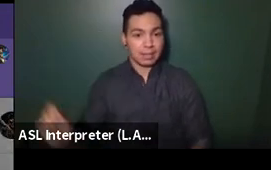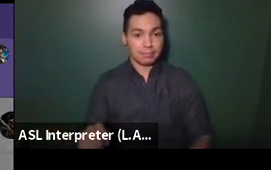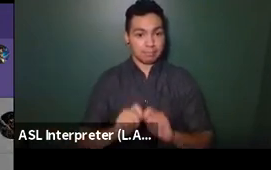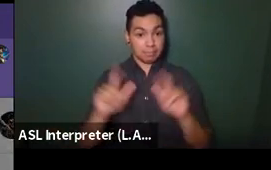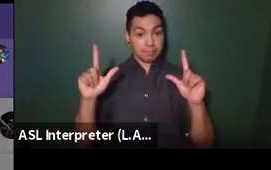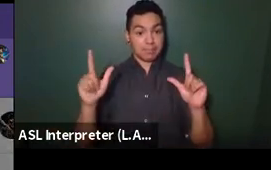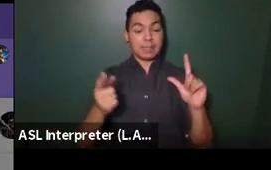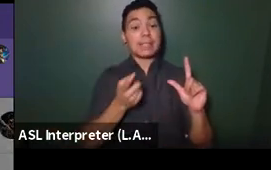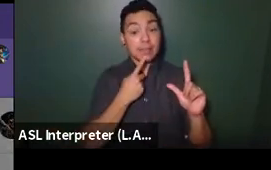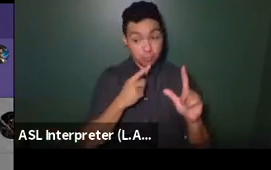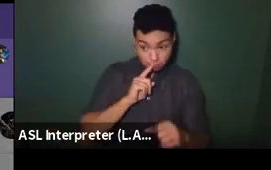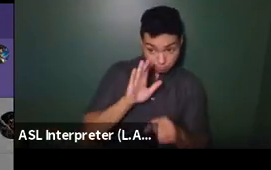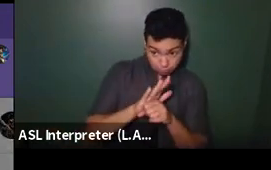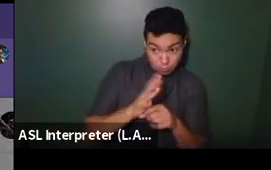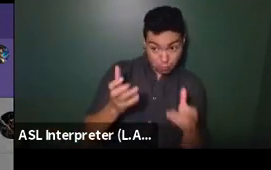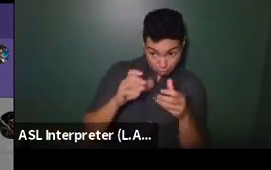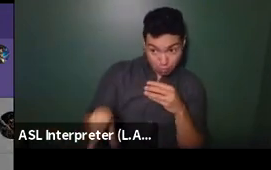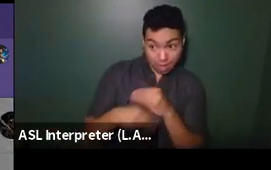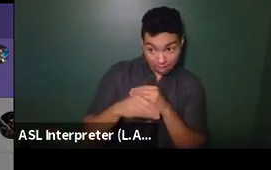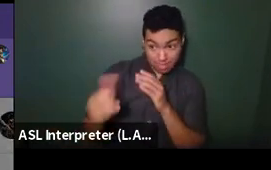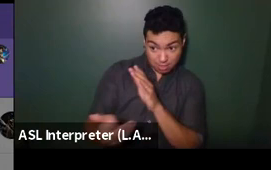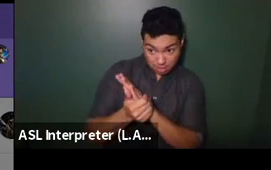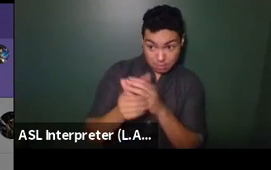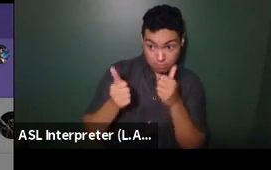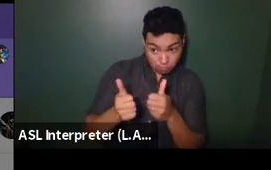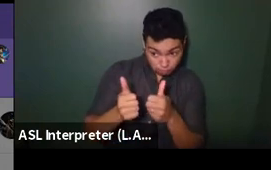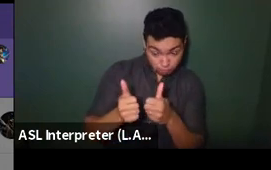Katherine Livick - ESD 112: It confirms that he wants to add this attachment and he turns it in.